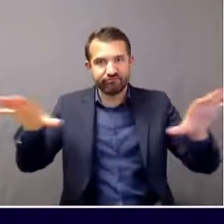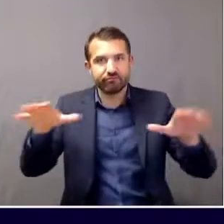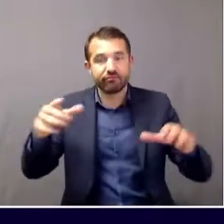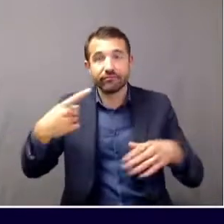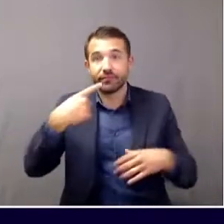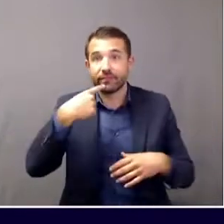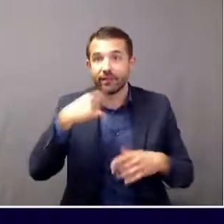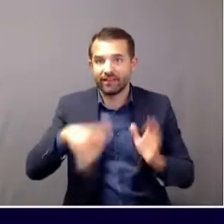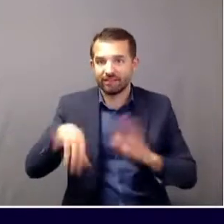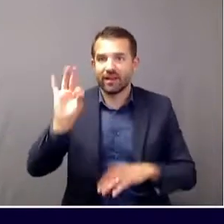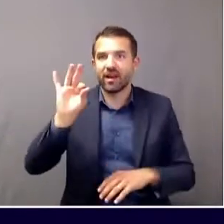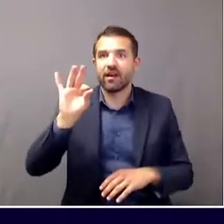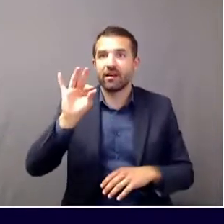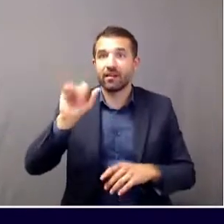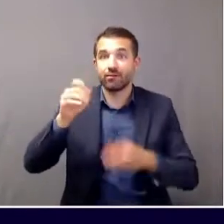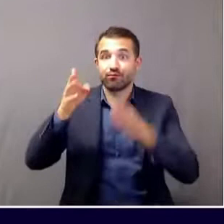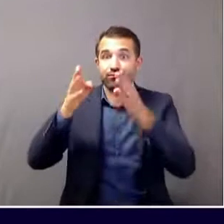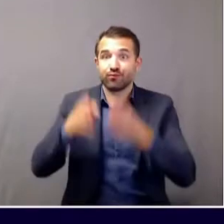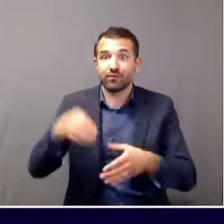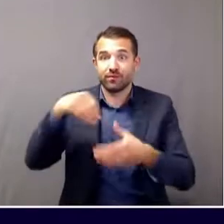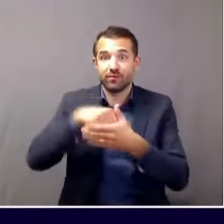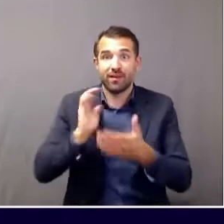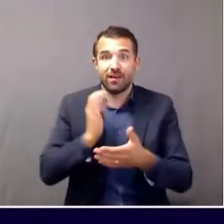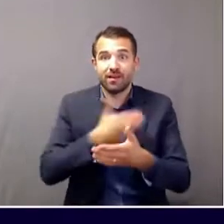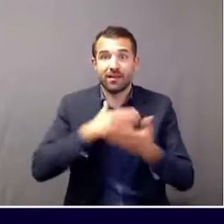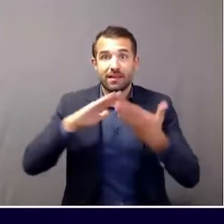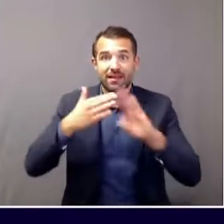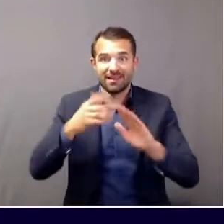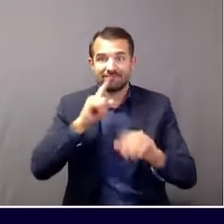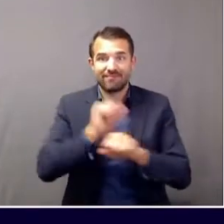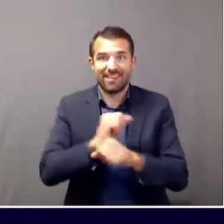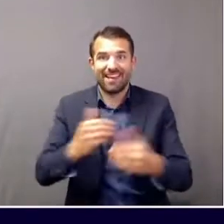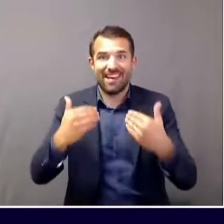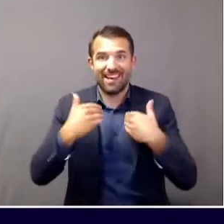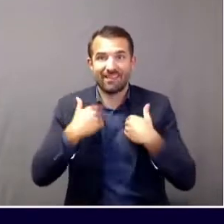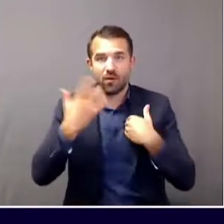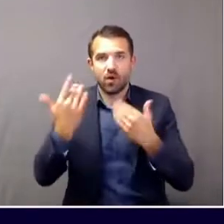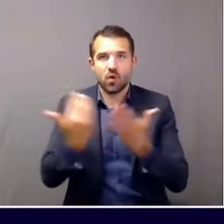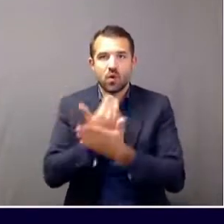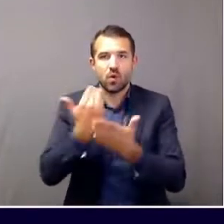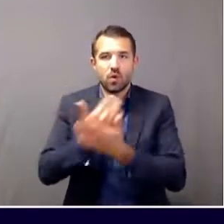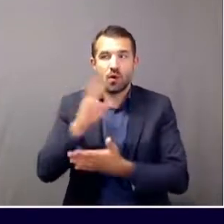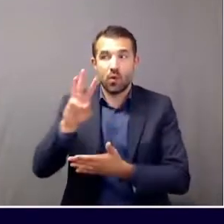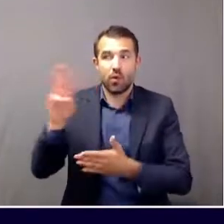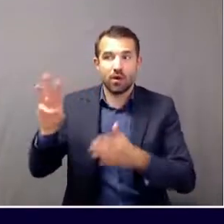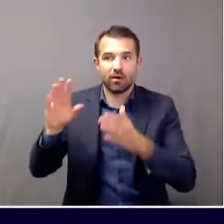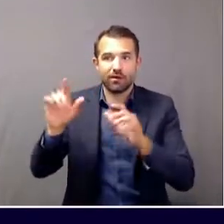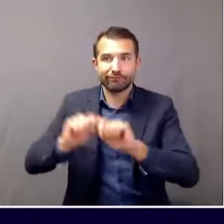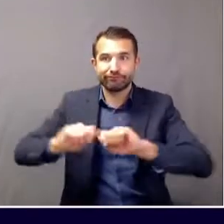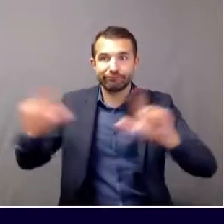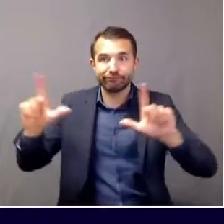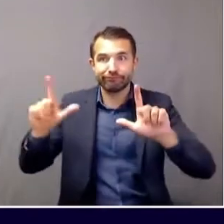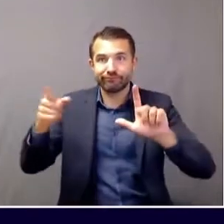that was released this week and